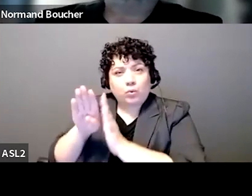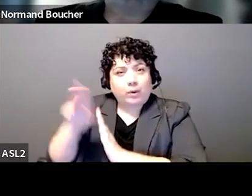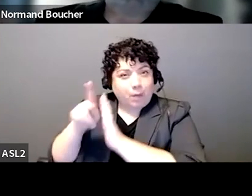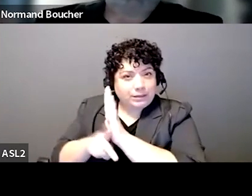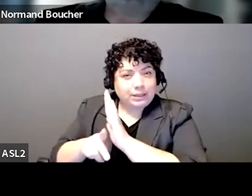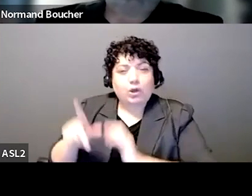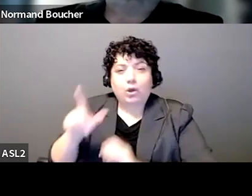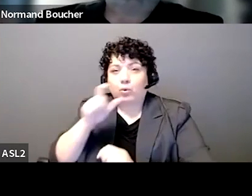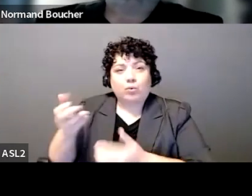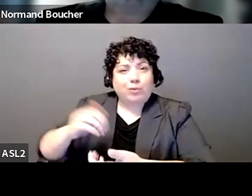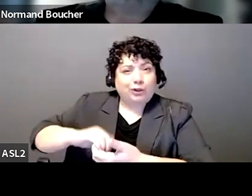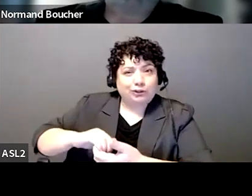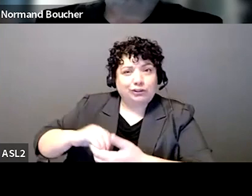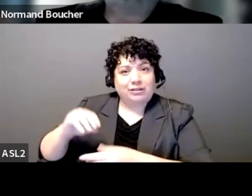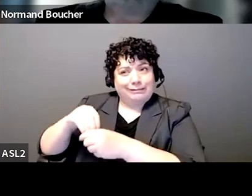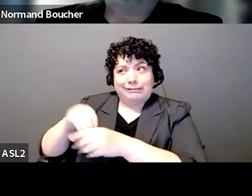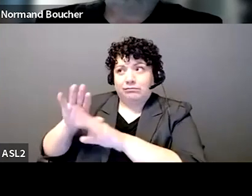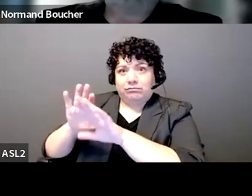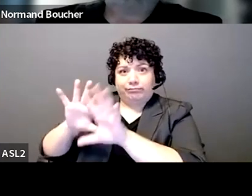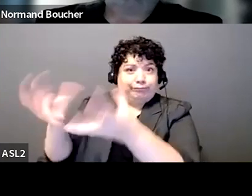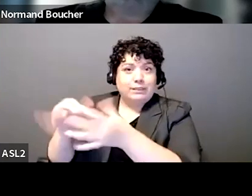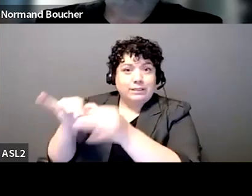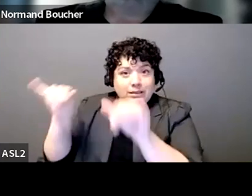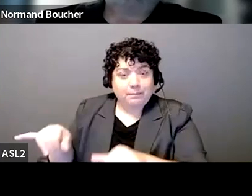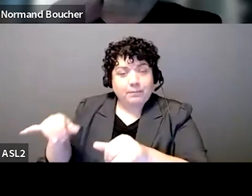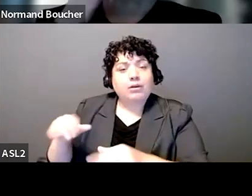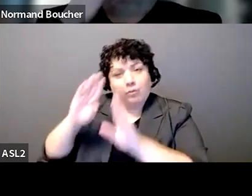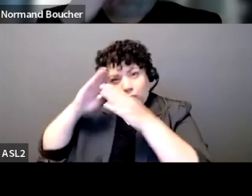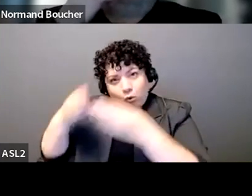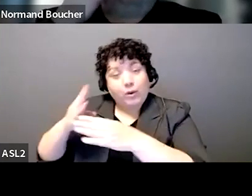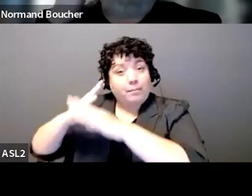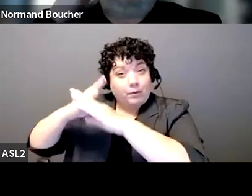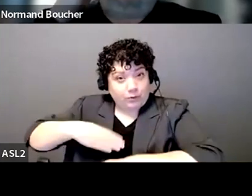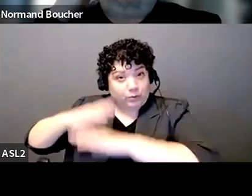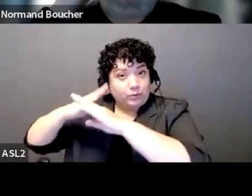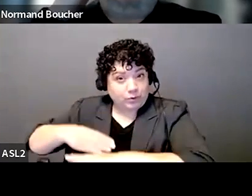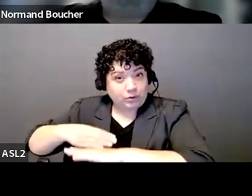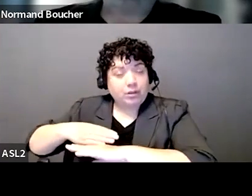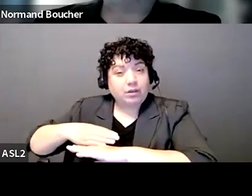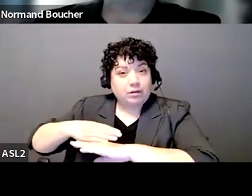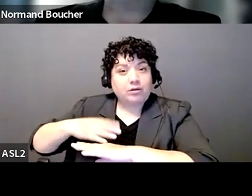that have reduced barriers or are reducing barriers to accessing services and reports